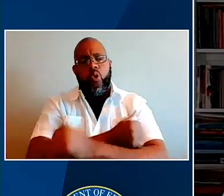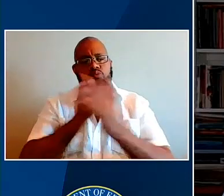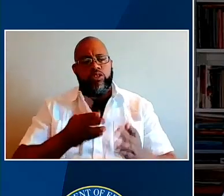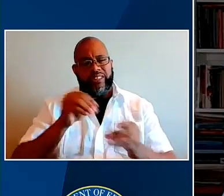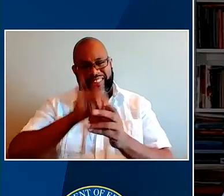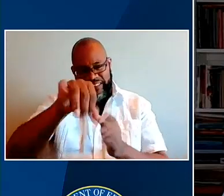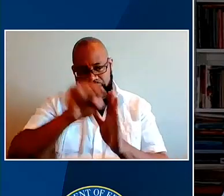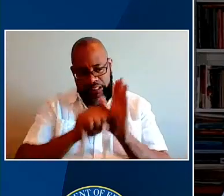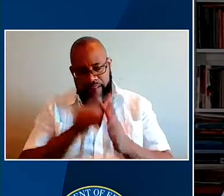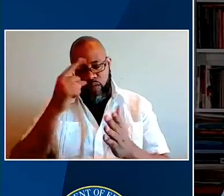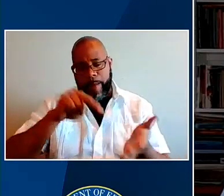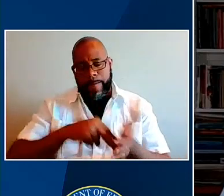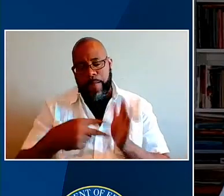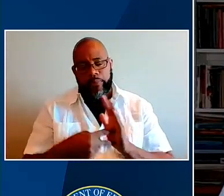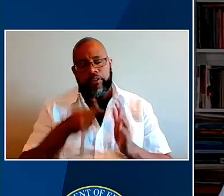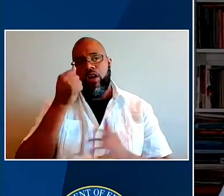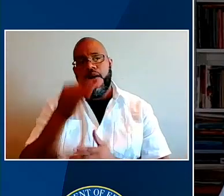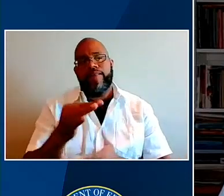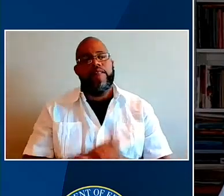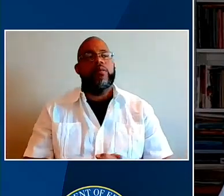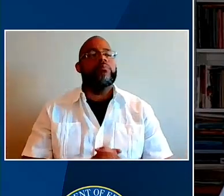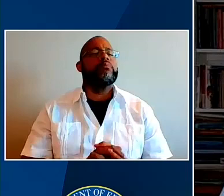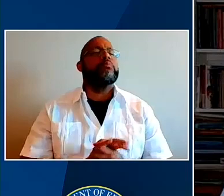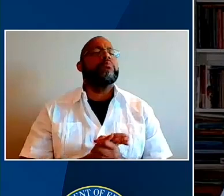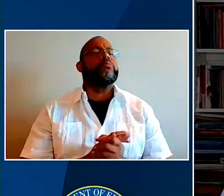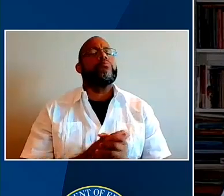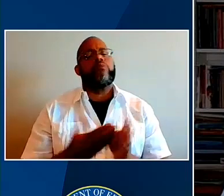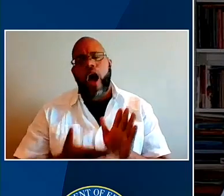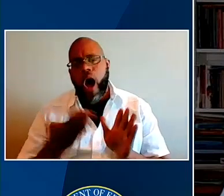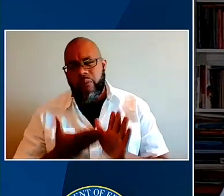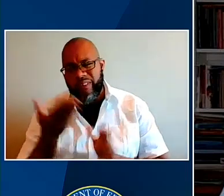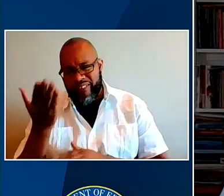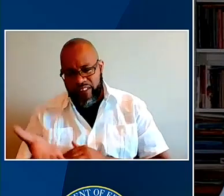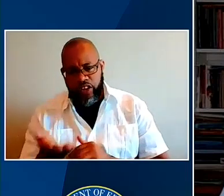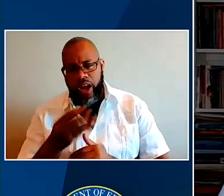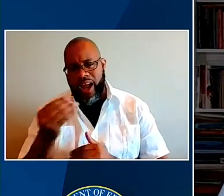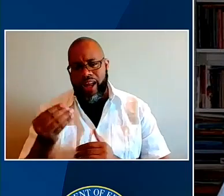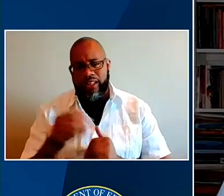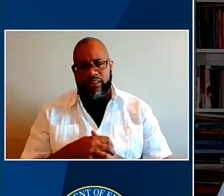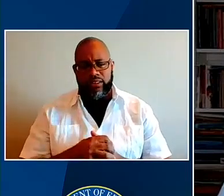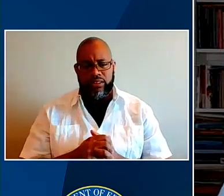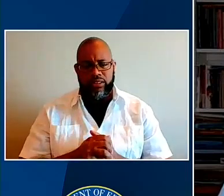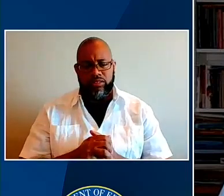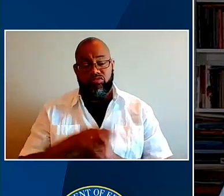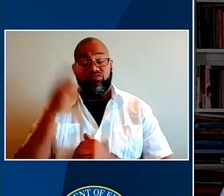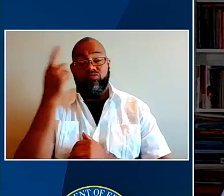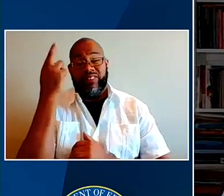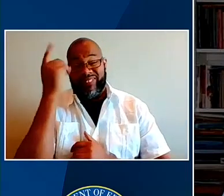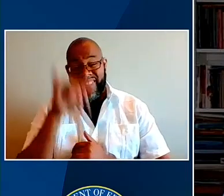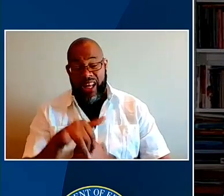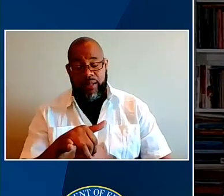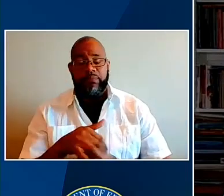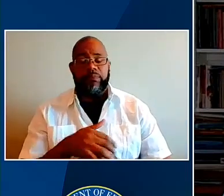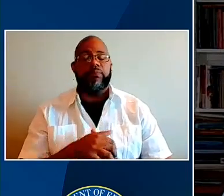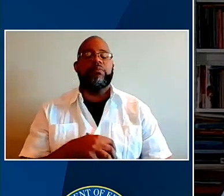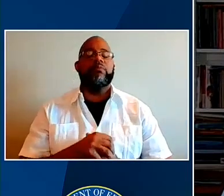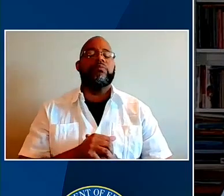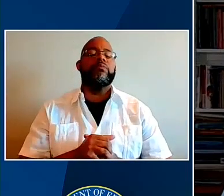for purposes of operating there. And the rationale for that is that state